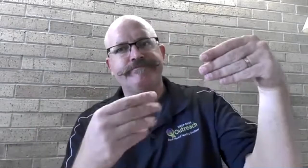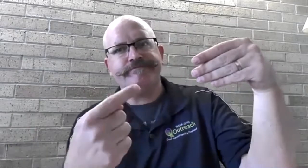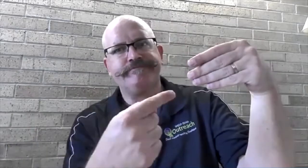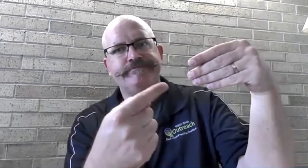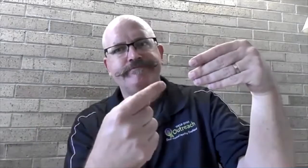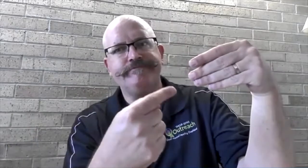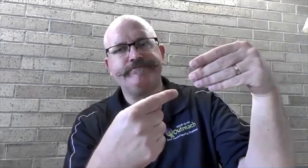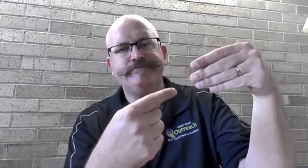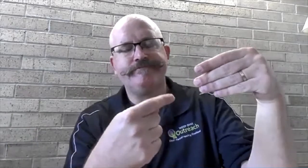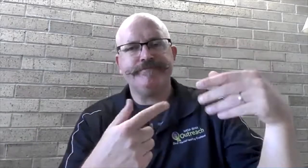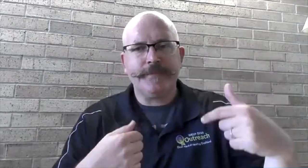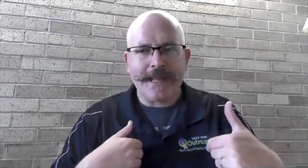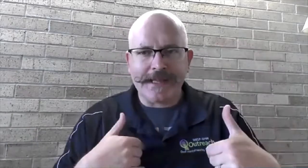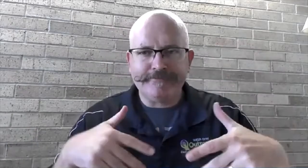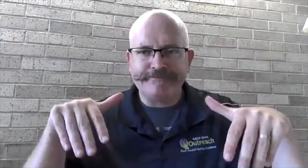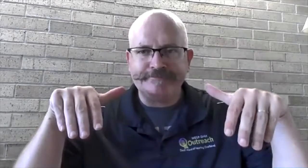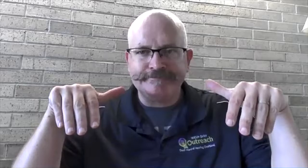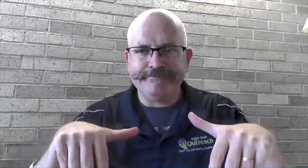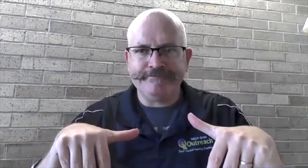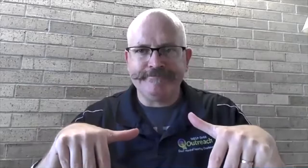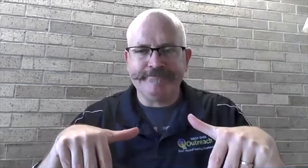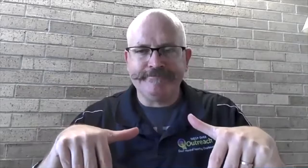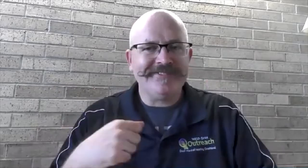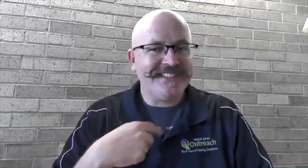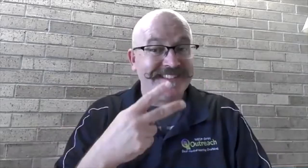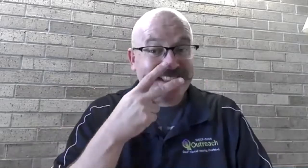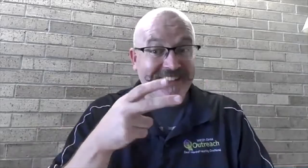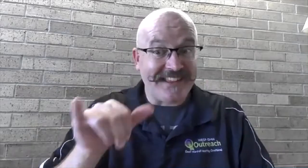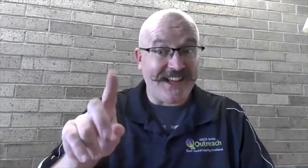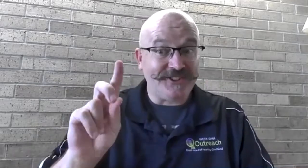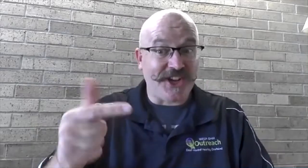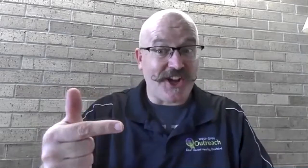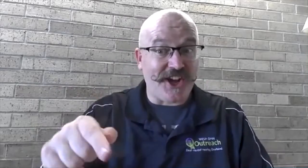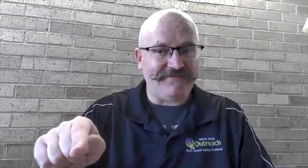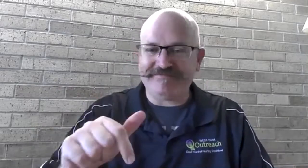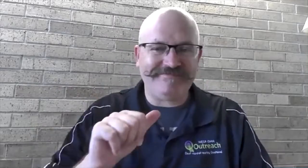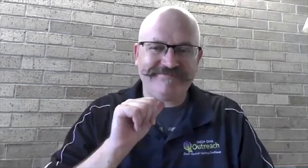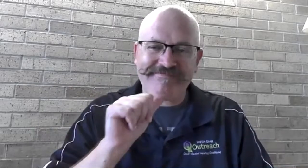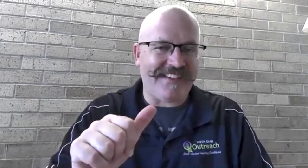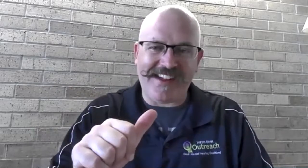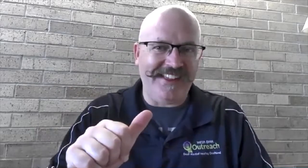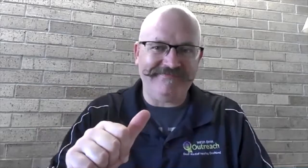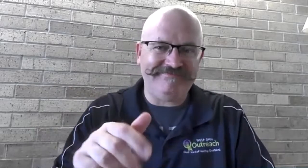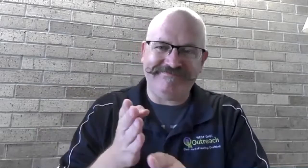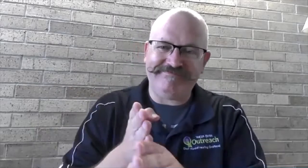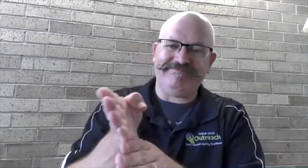had a certificate with them and they said, "Well here. It's my service animal."